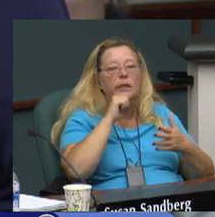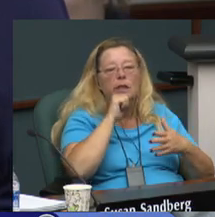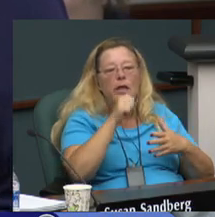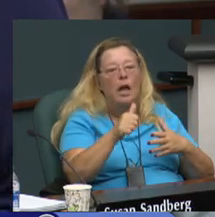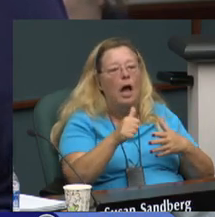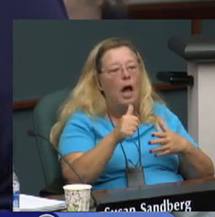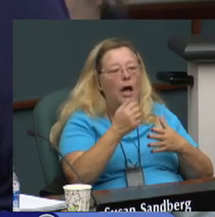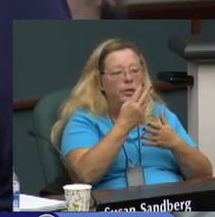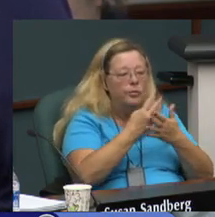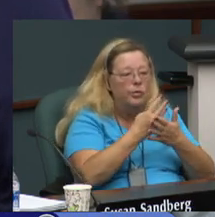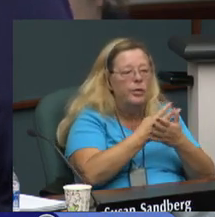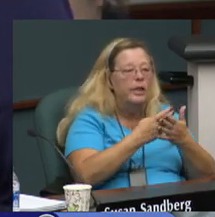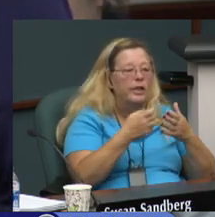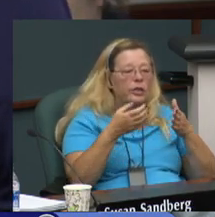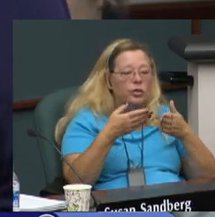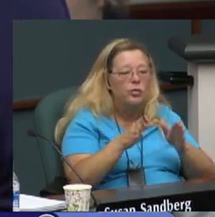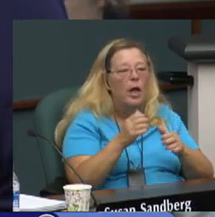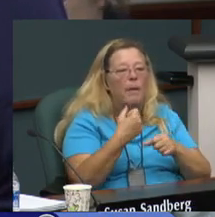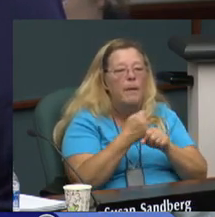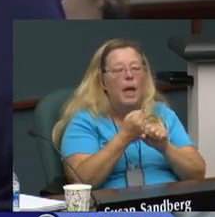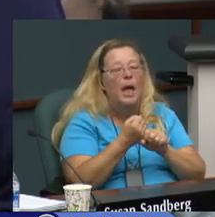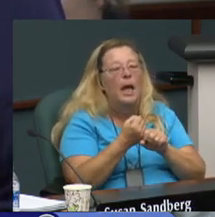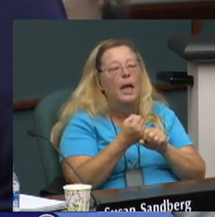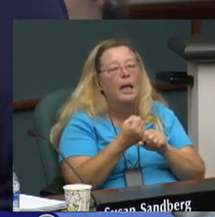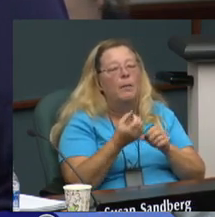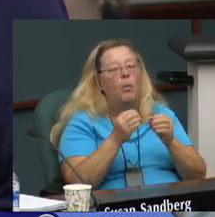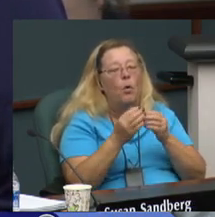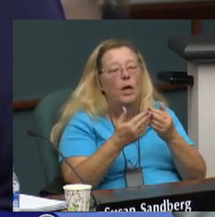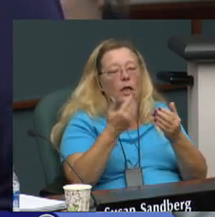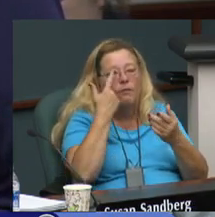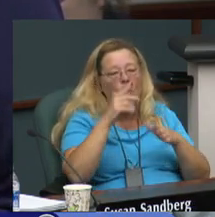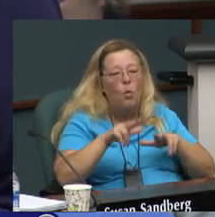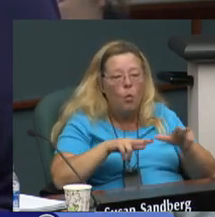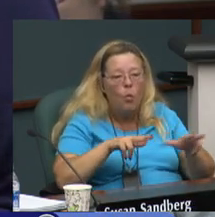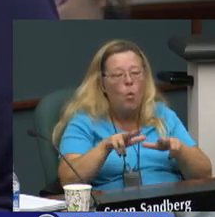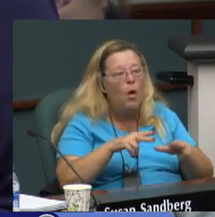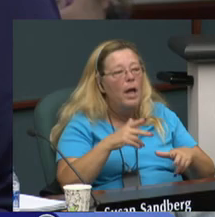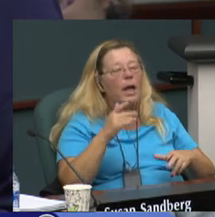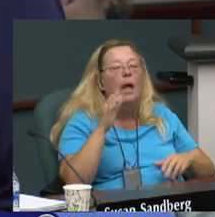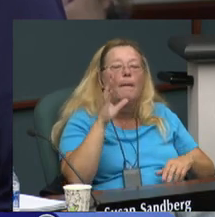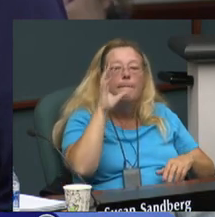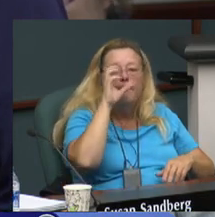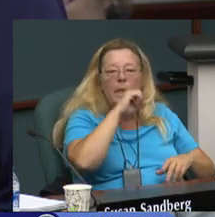the streets and make it easy for walkability just misses the point and I